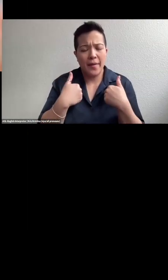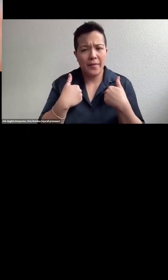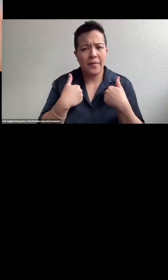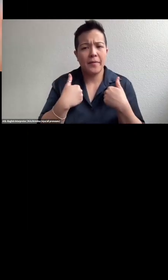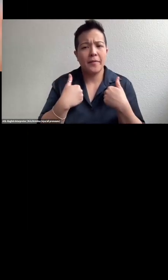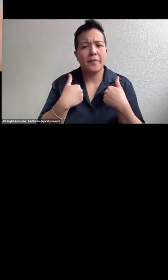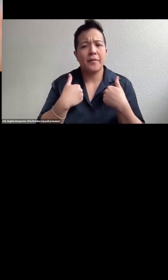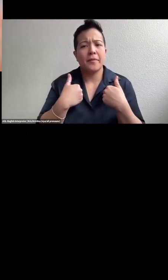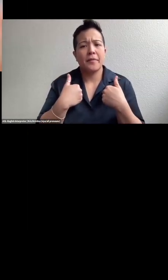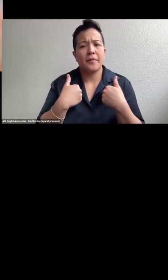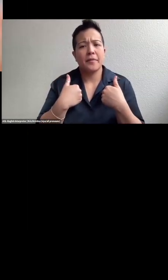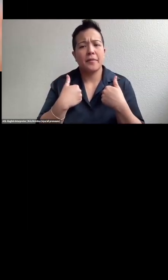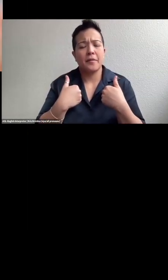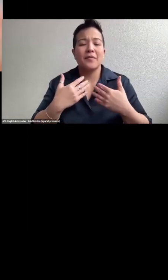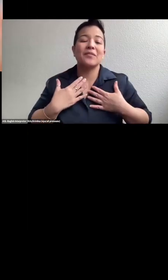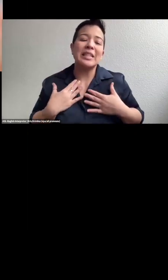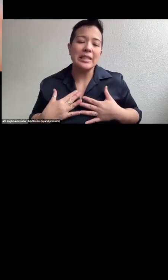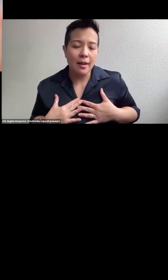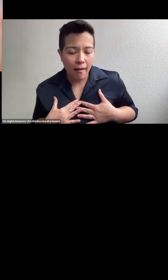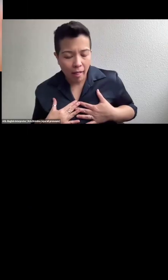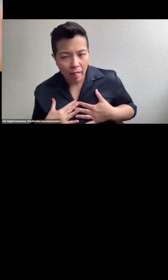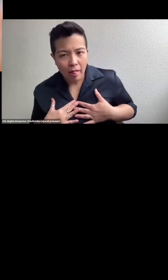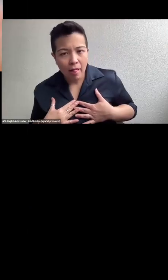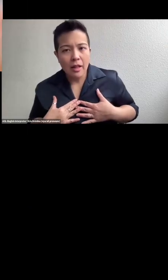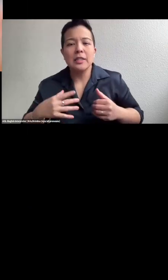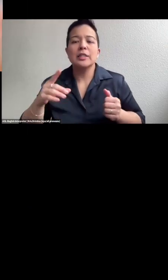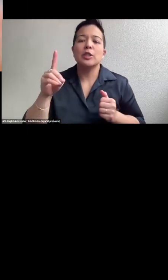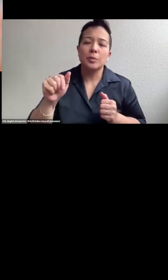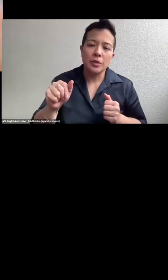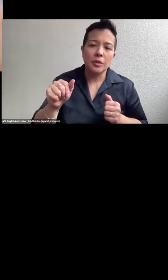physical disability, that's a parent.